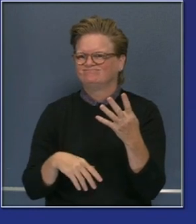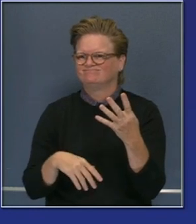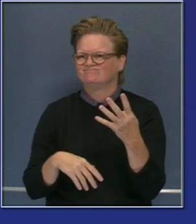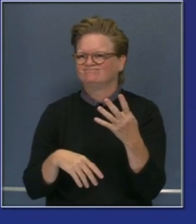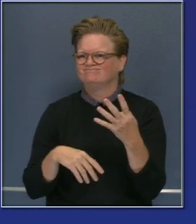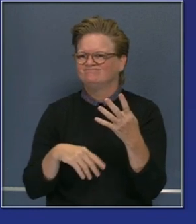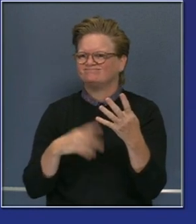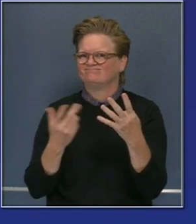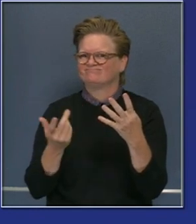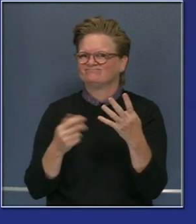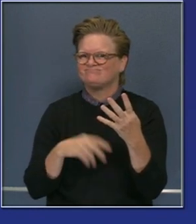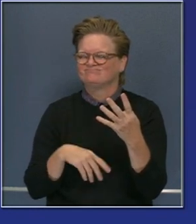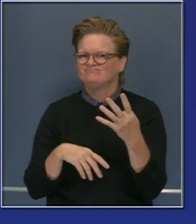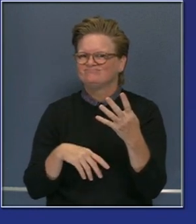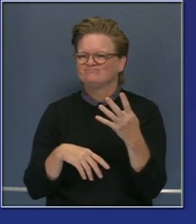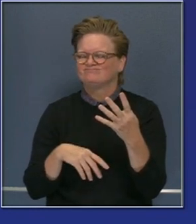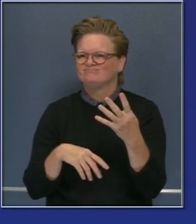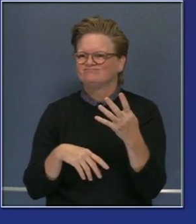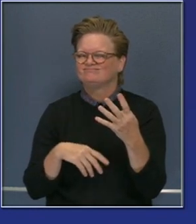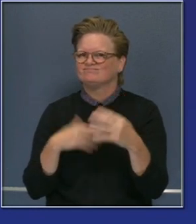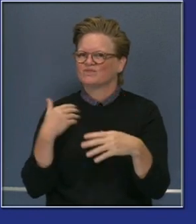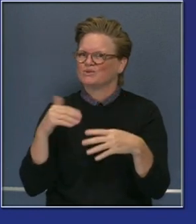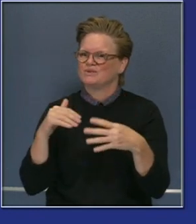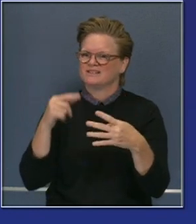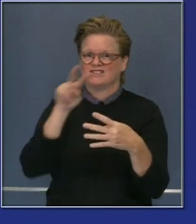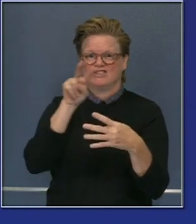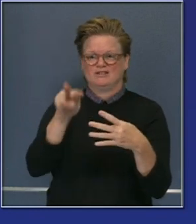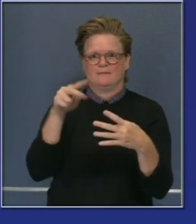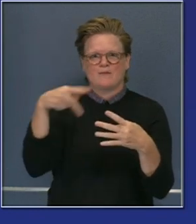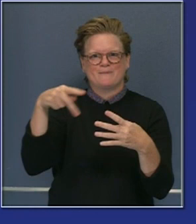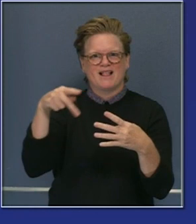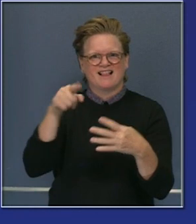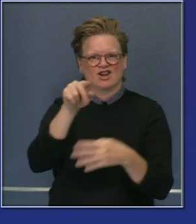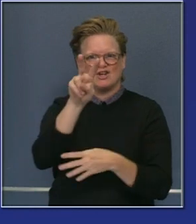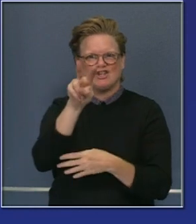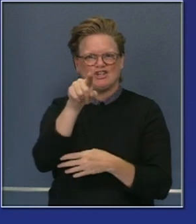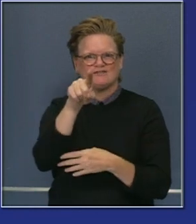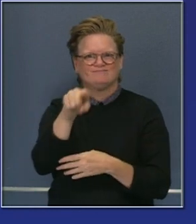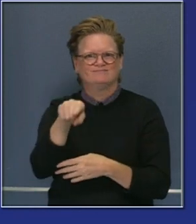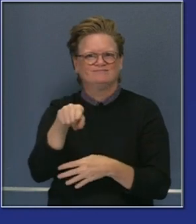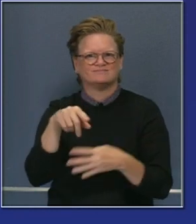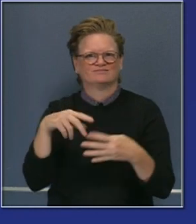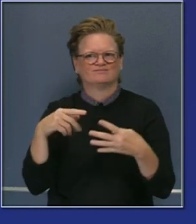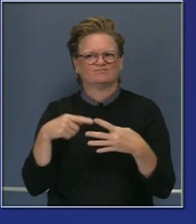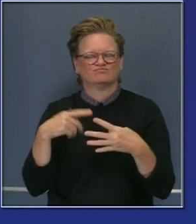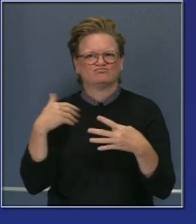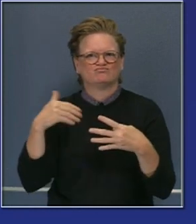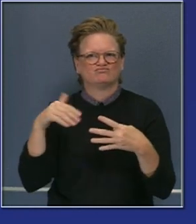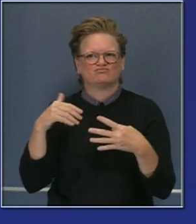ORANGE WE SEE 9 AND 8 RESPECTIVE COUNTIES REPRESENTED